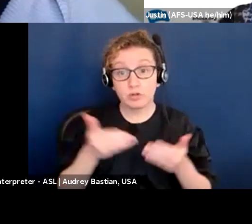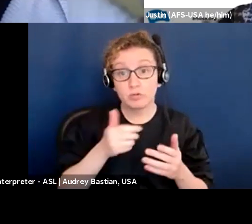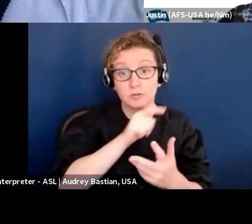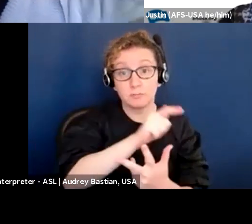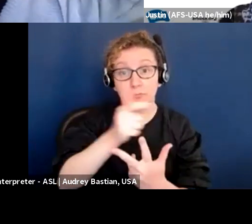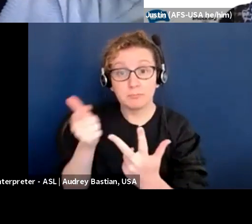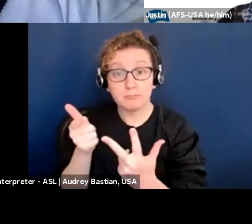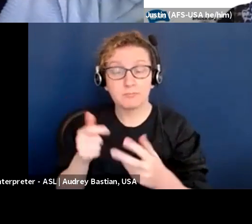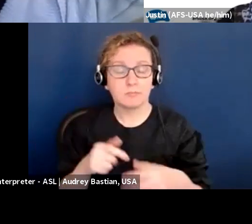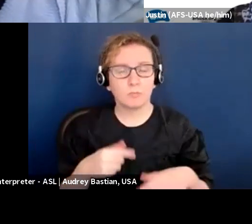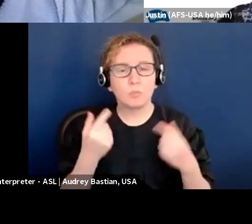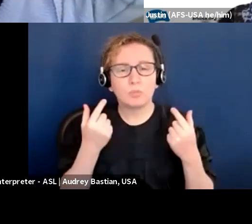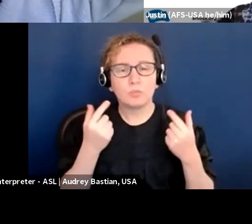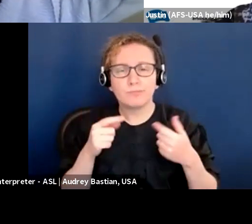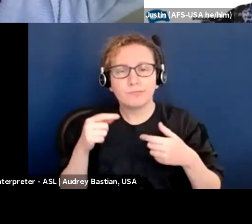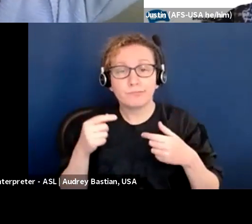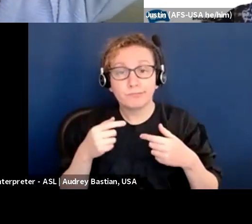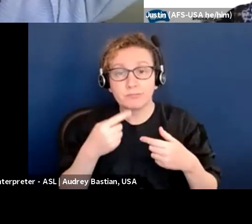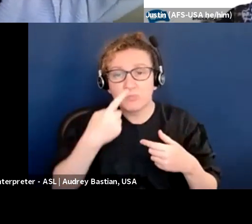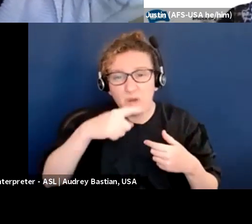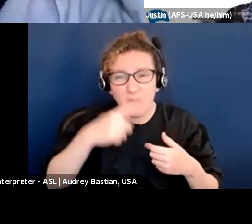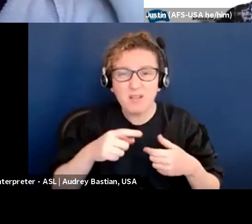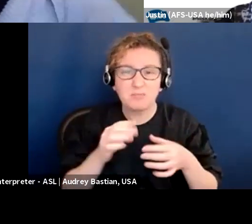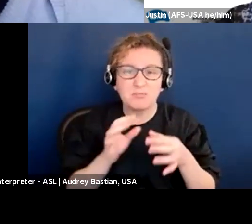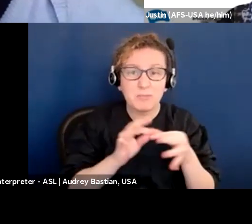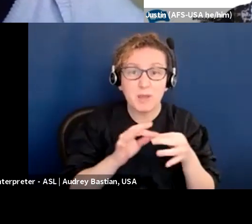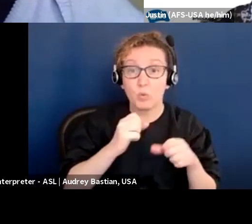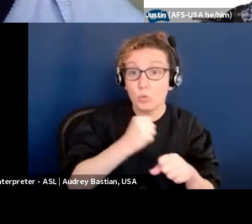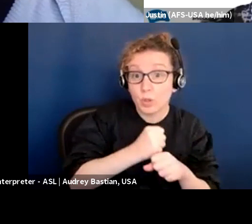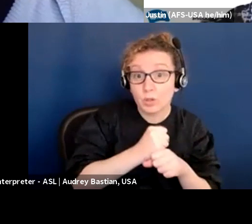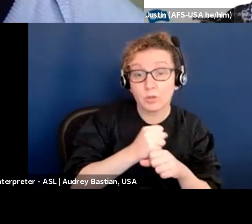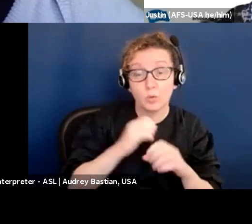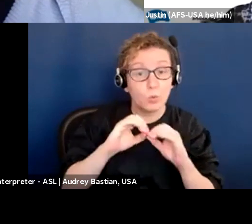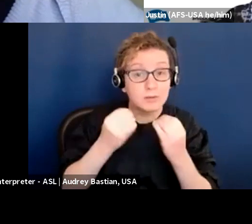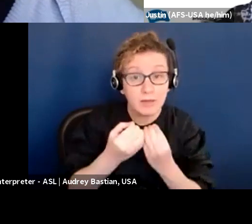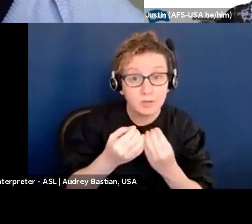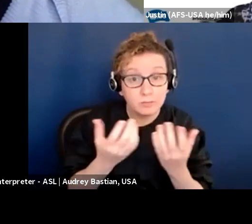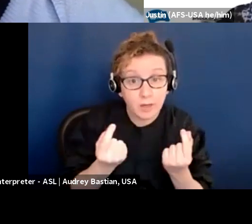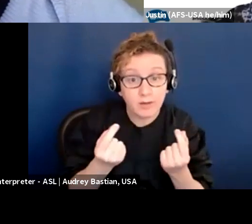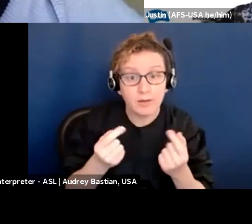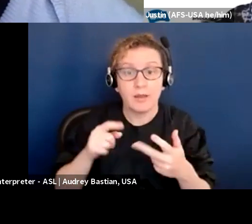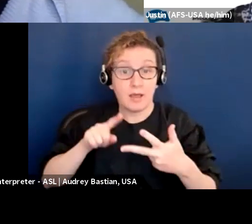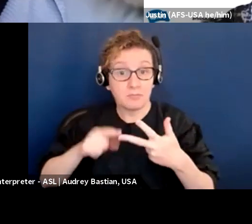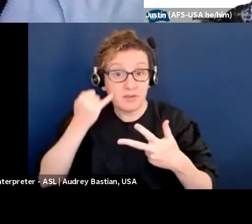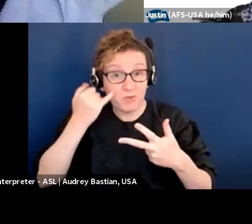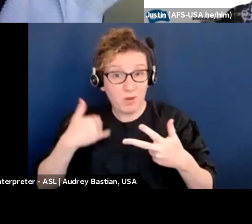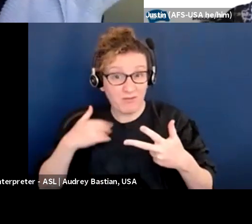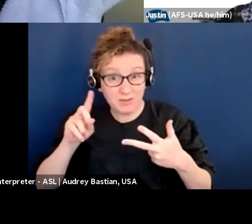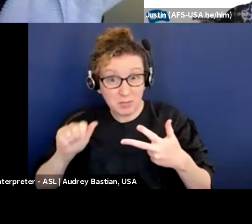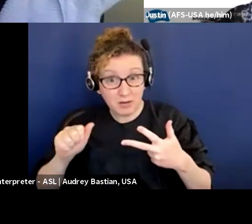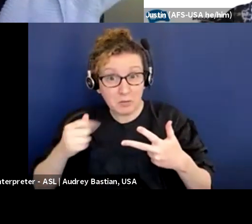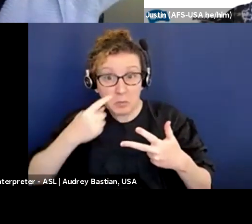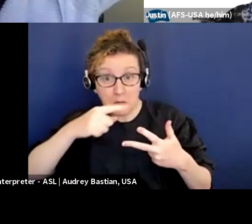work, your organization. Also, if you have a disability experience. I will have my namesake,